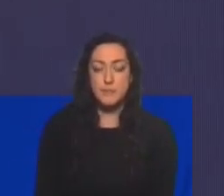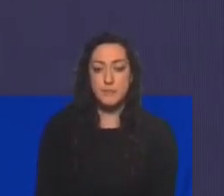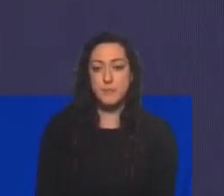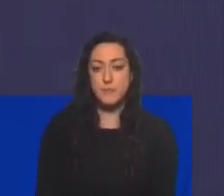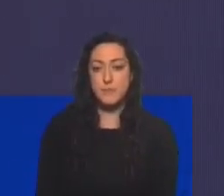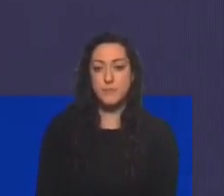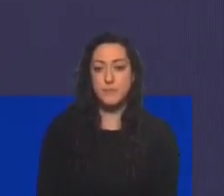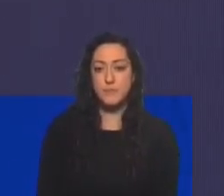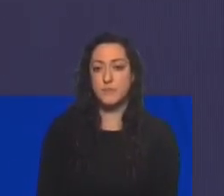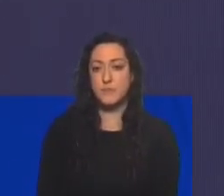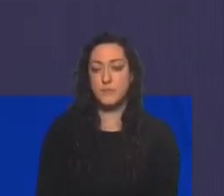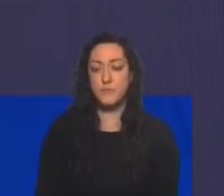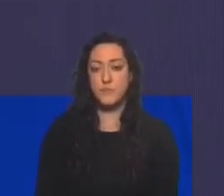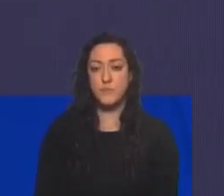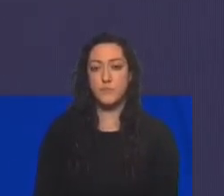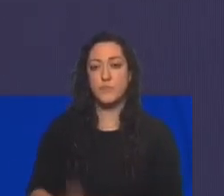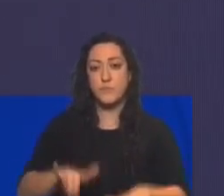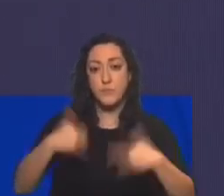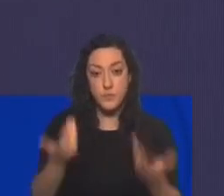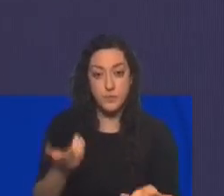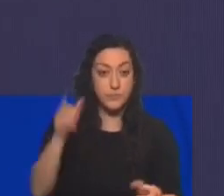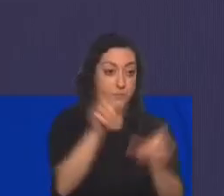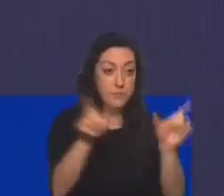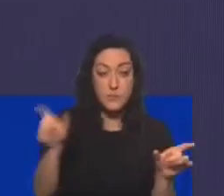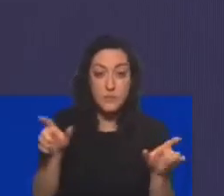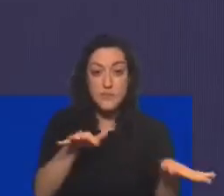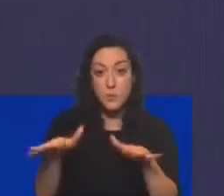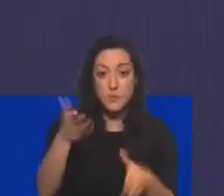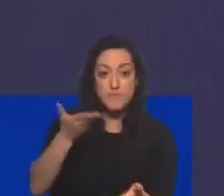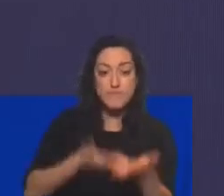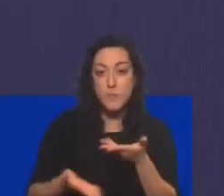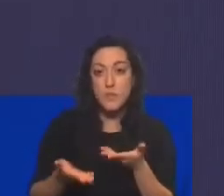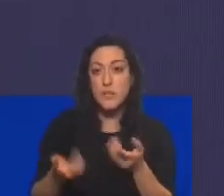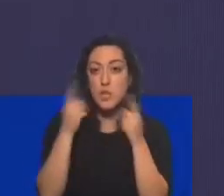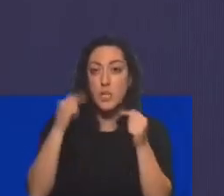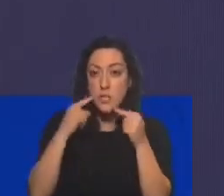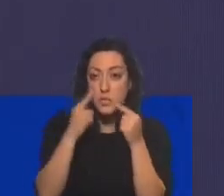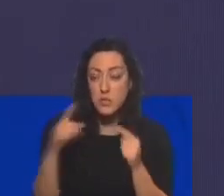Now, the thing is that the human being, in the face of that situation, did not stop crying.